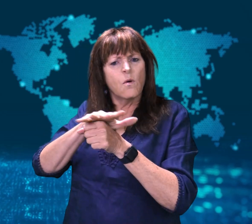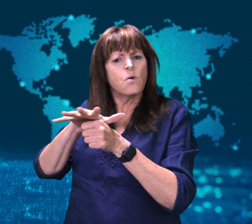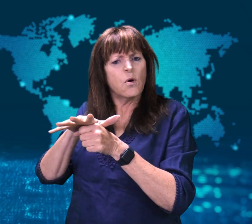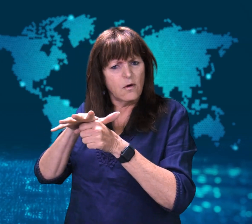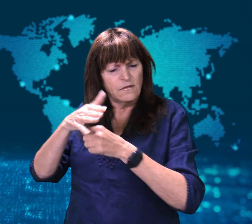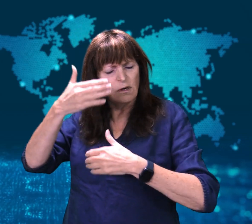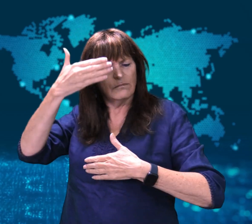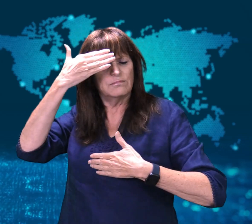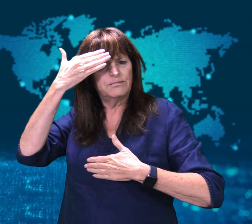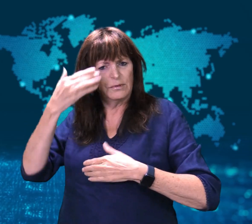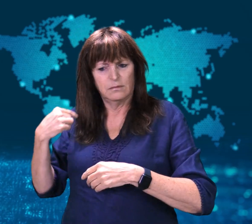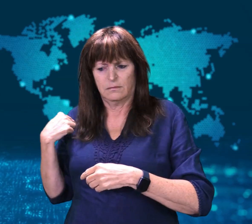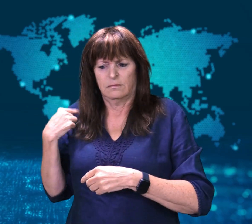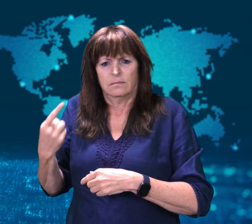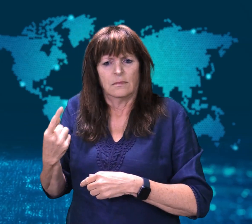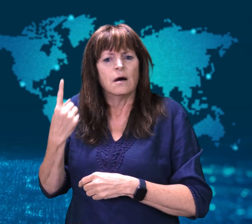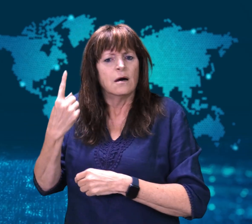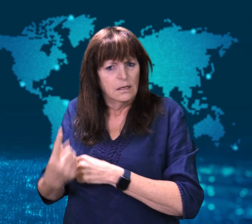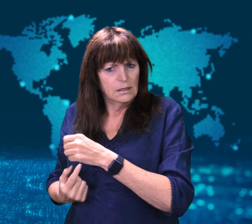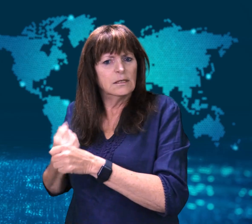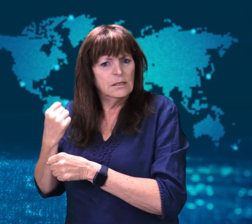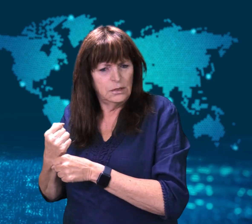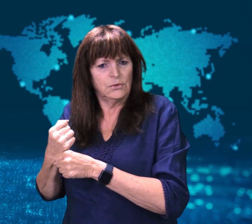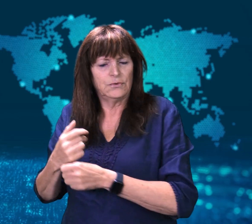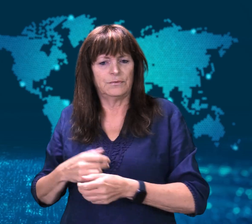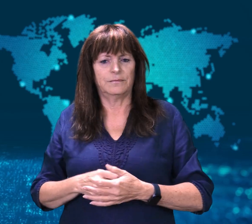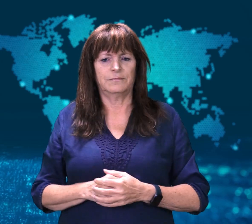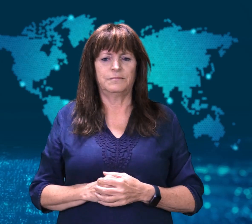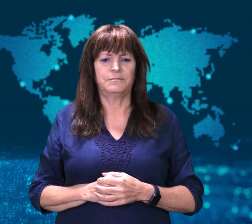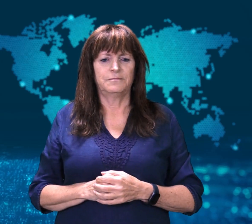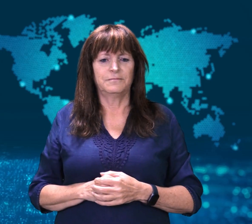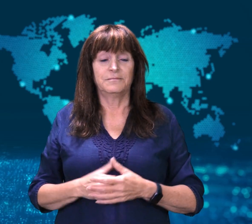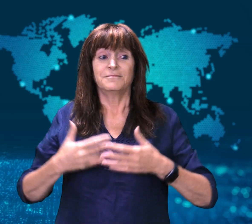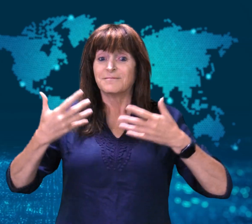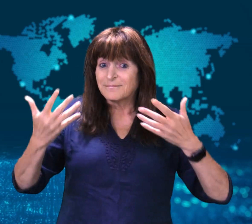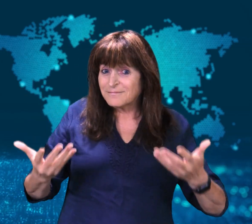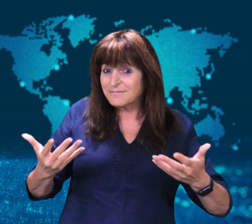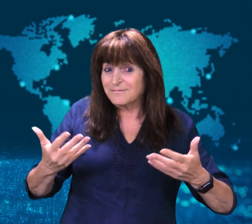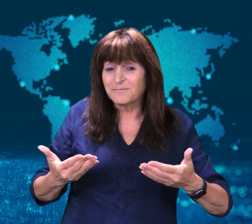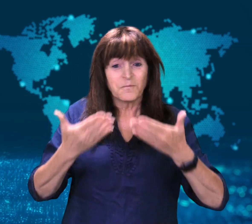Then there was an opening ceremony,